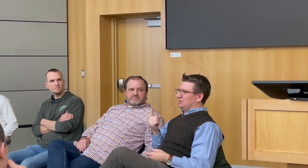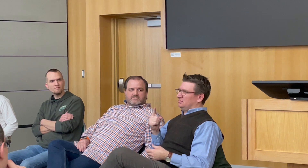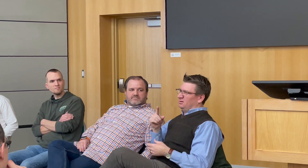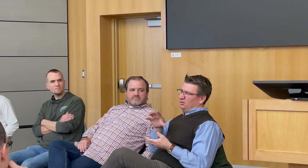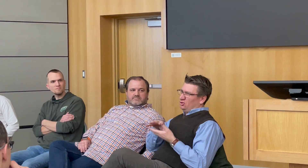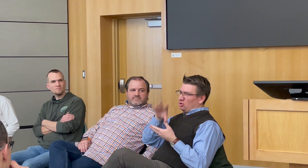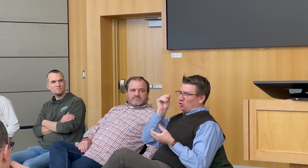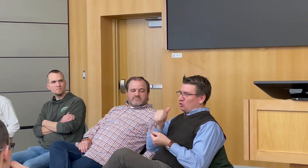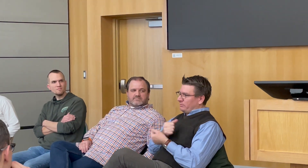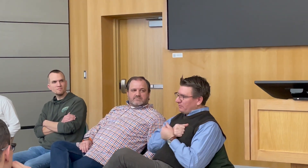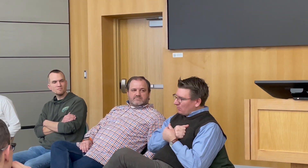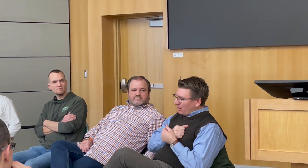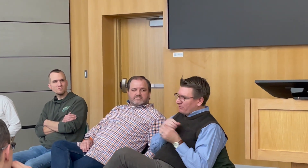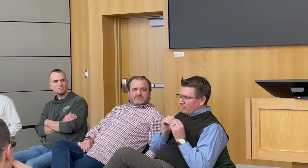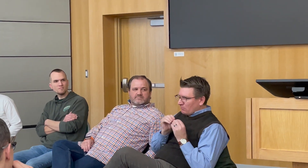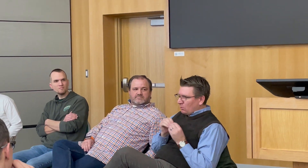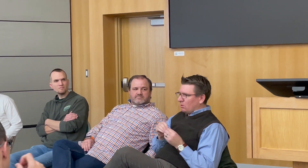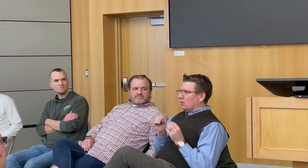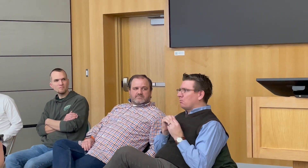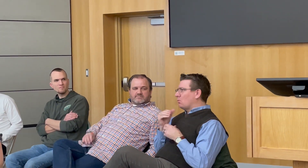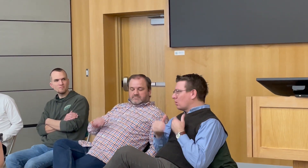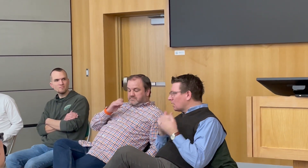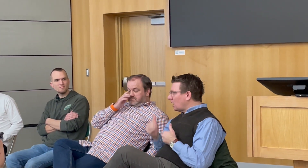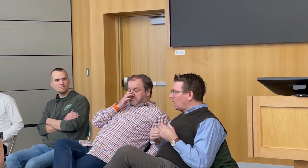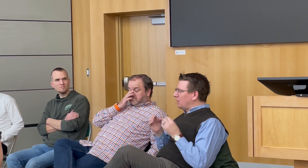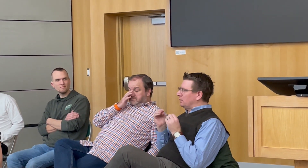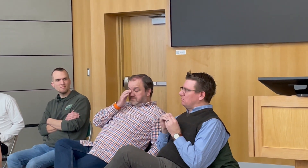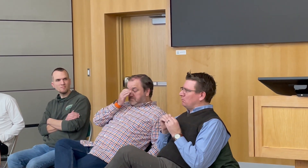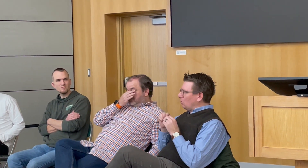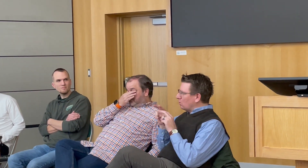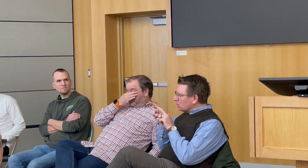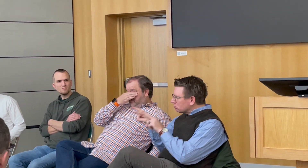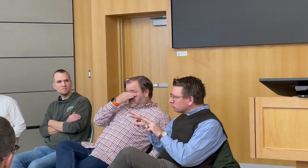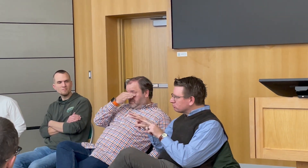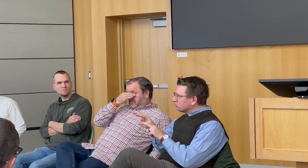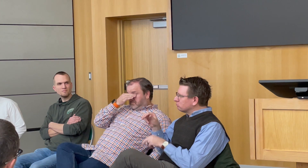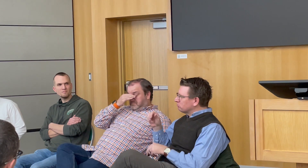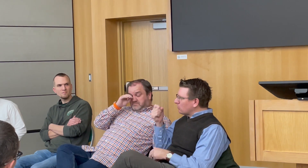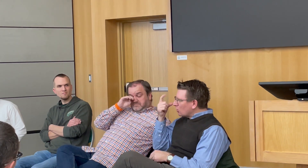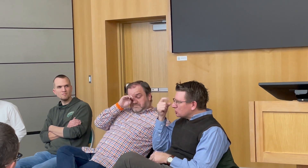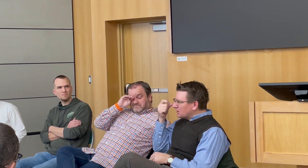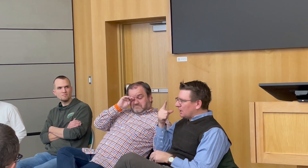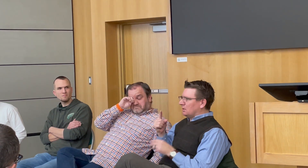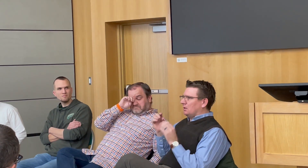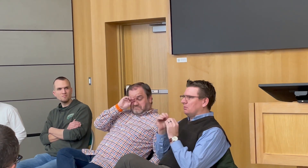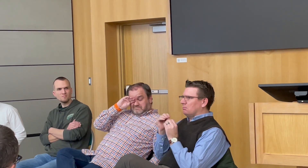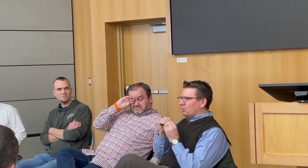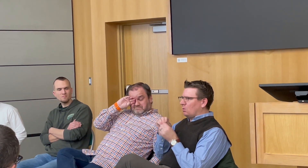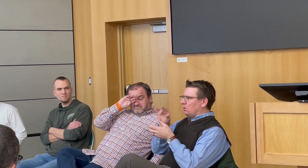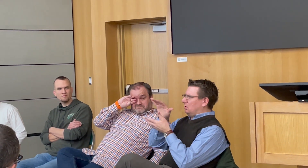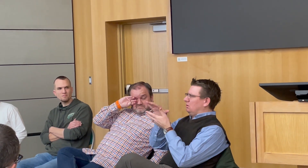that I needed to learn something I needed to be more beloving I needed to be more compassionate